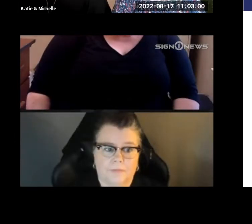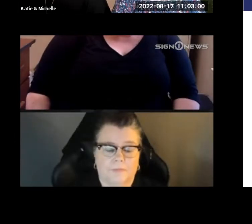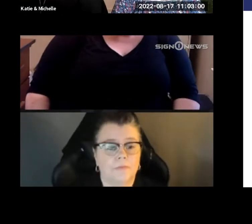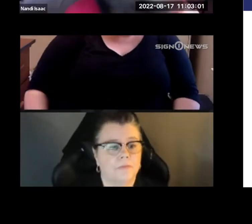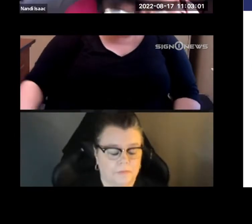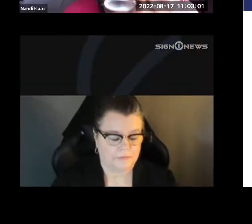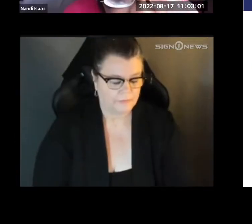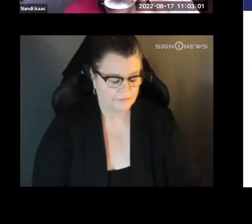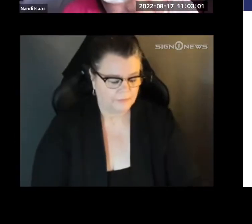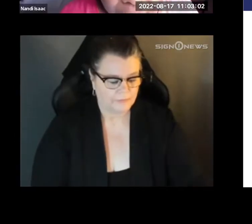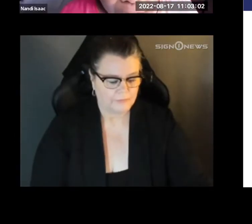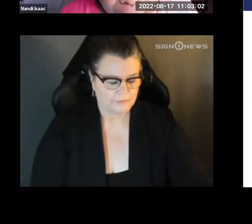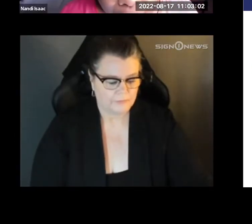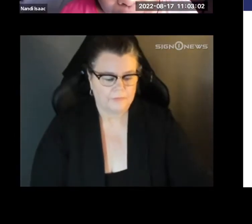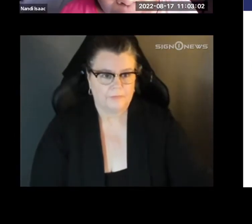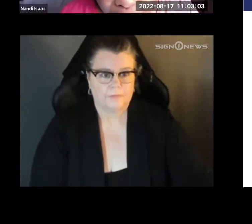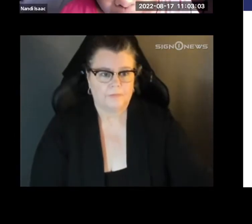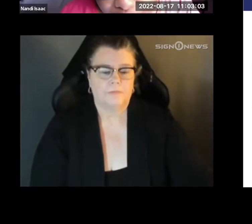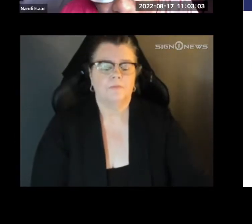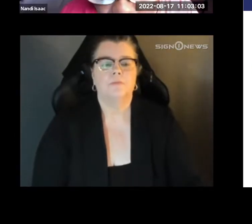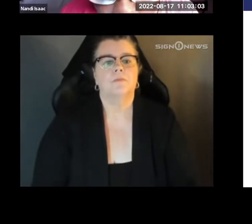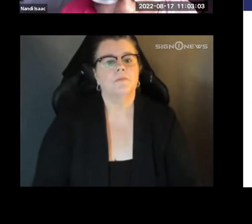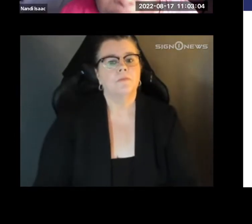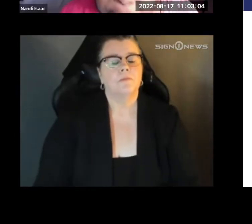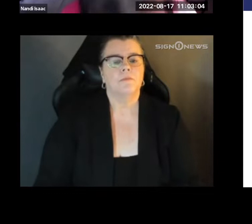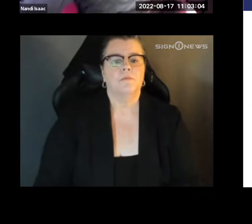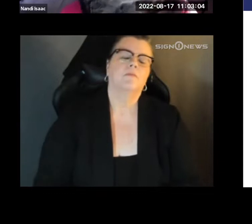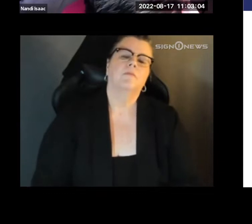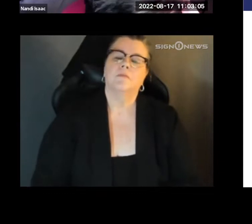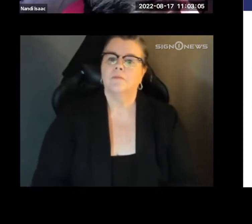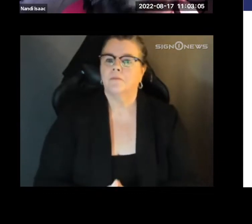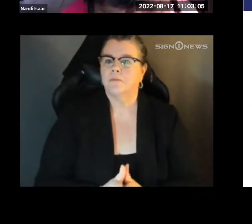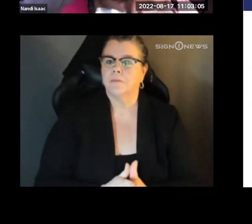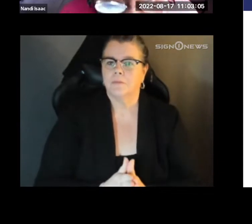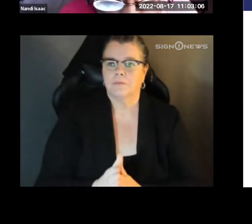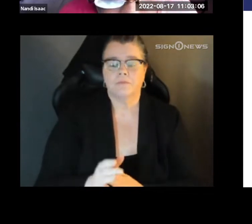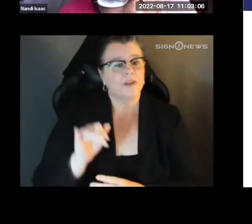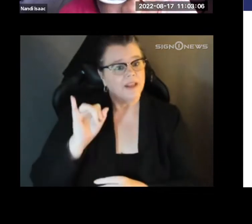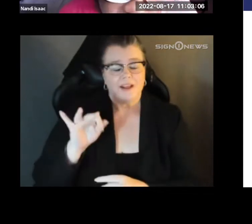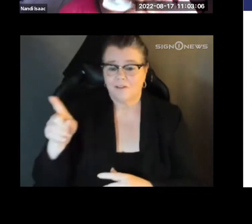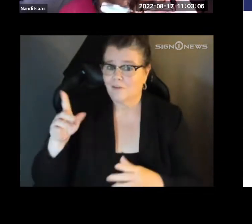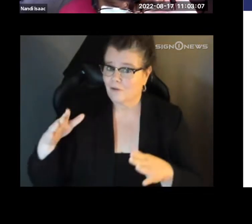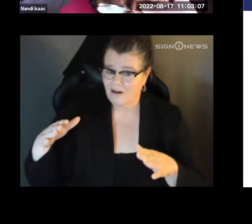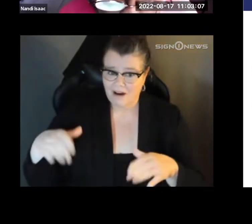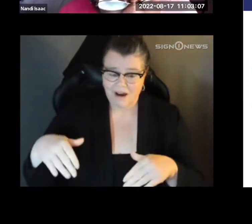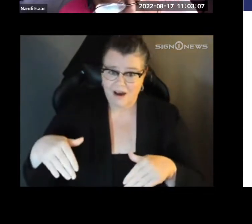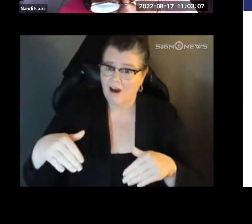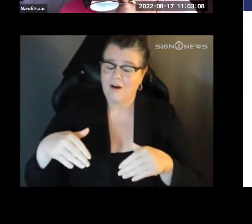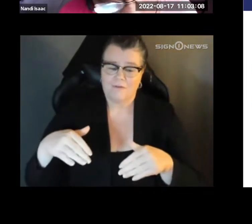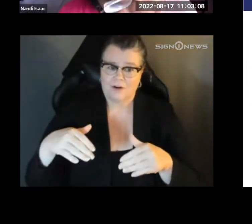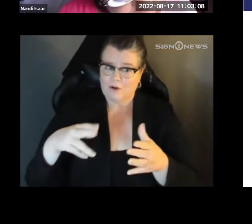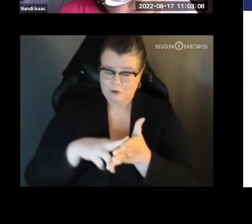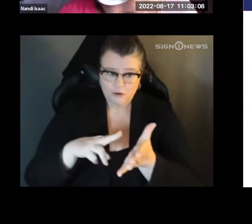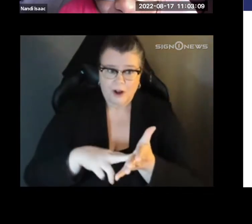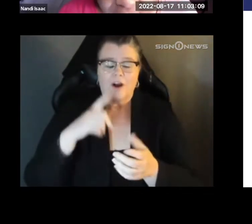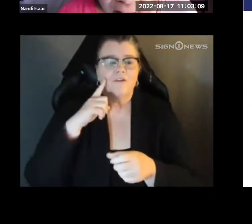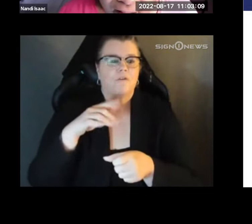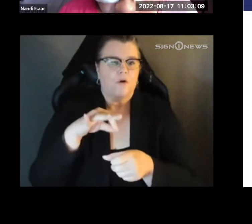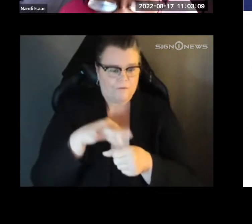if you have registered to vote yet you must registered yeah